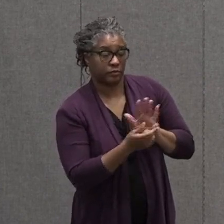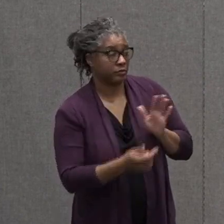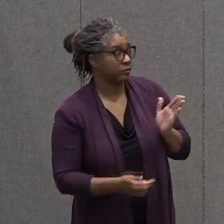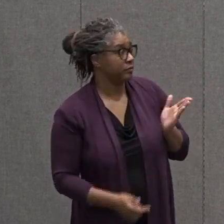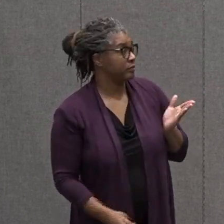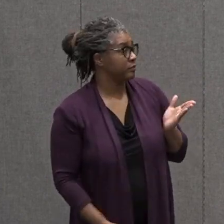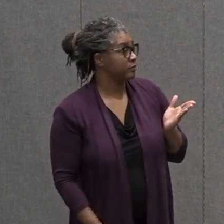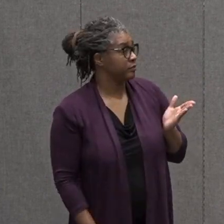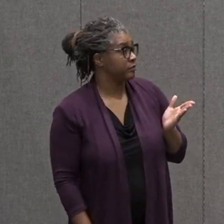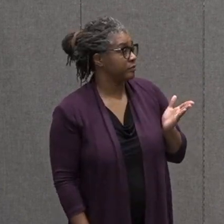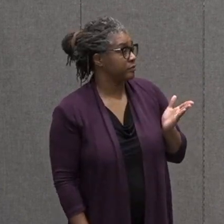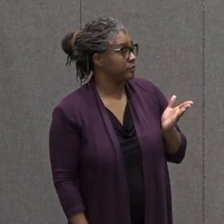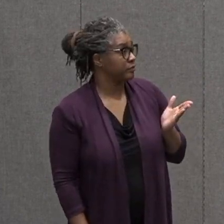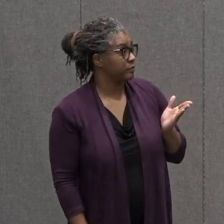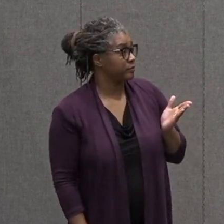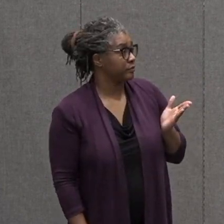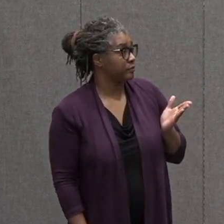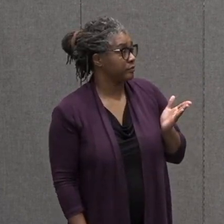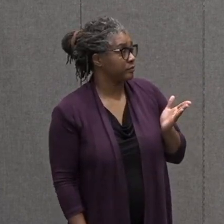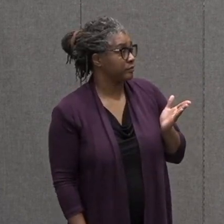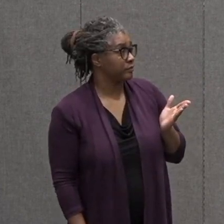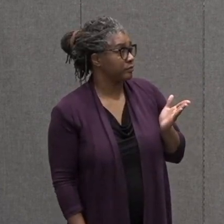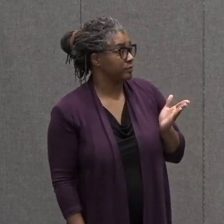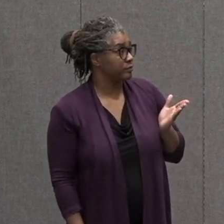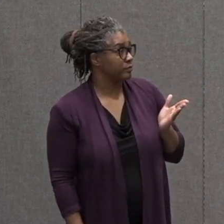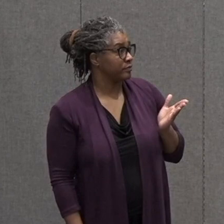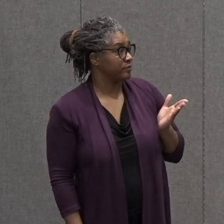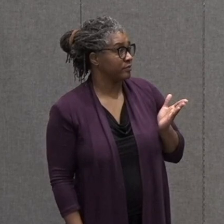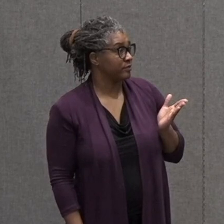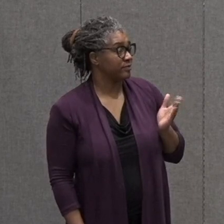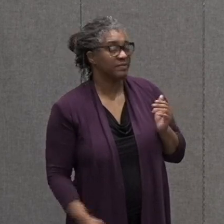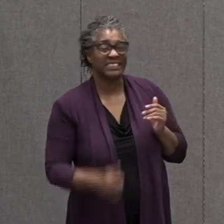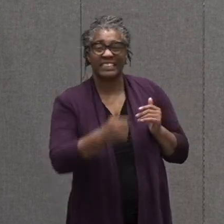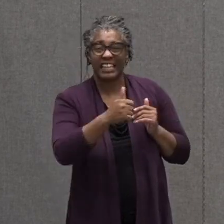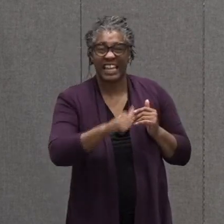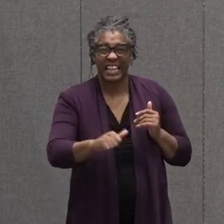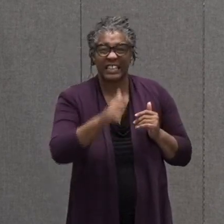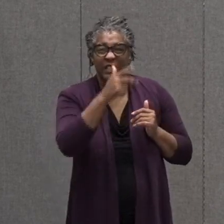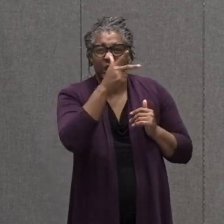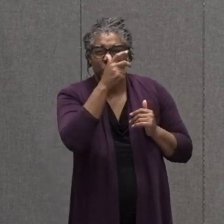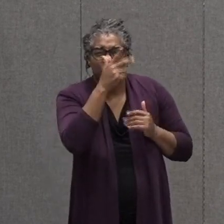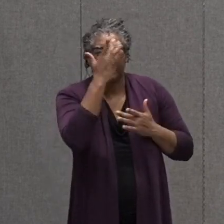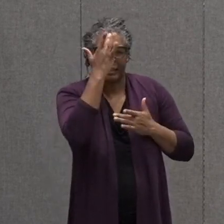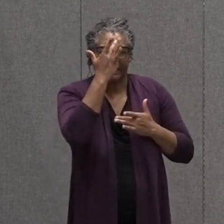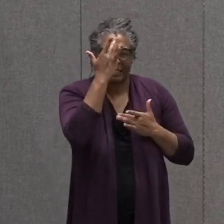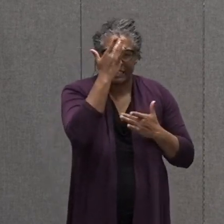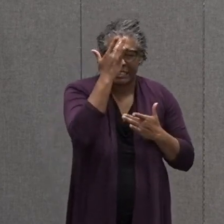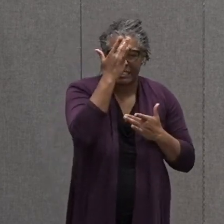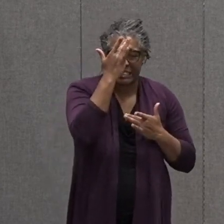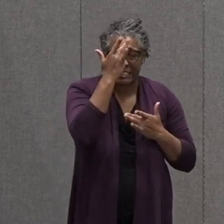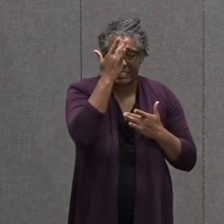This will help me get many of the germs off of my hands. So that way I'm ready to prepare food.